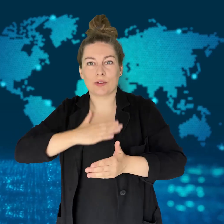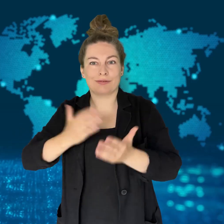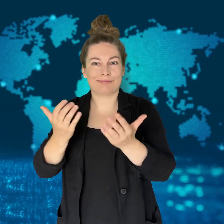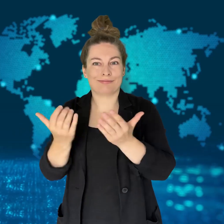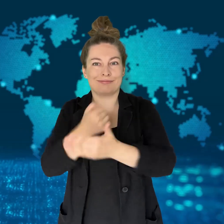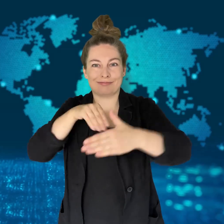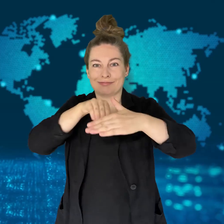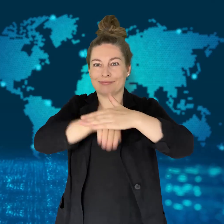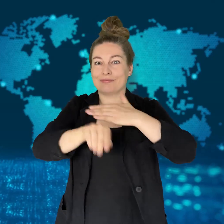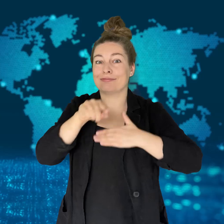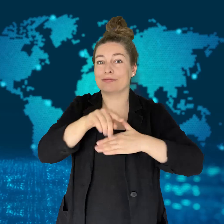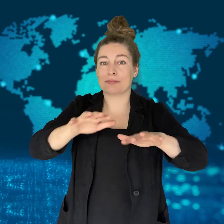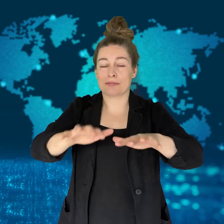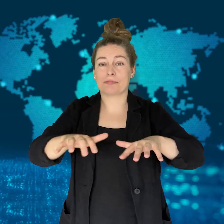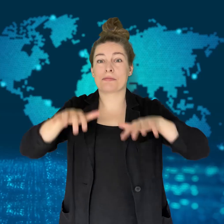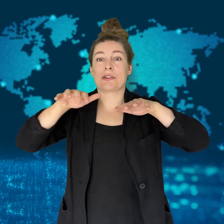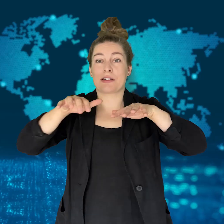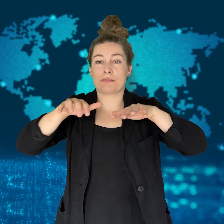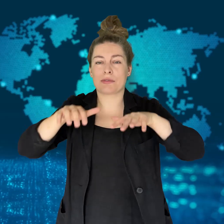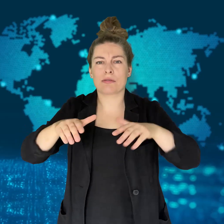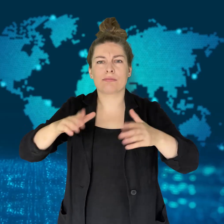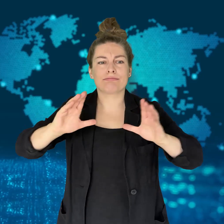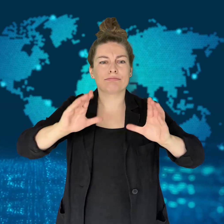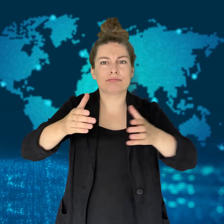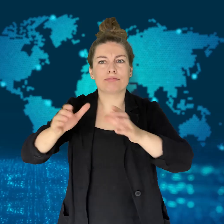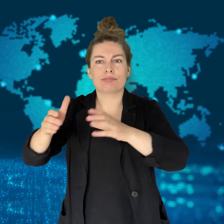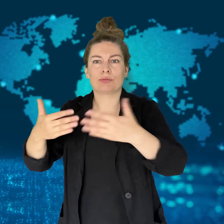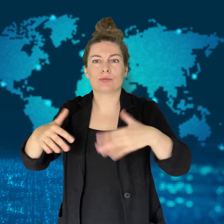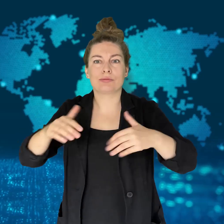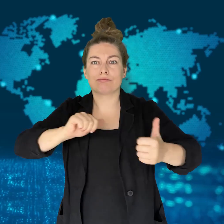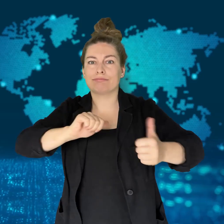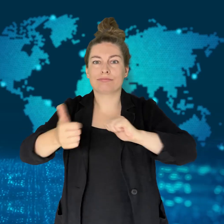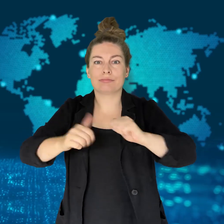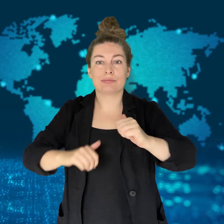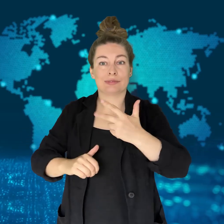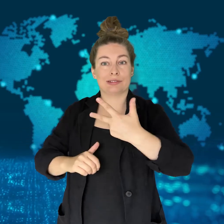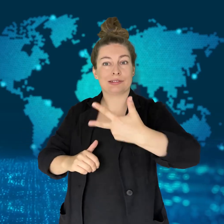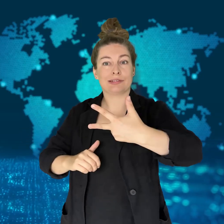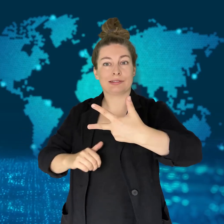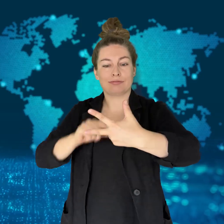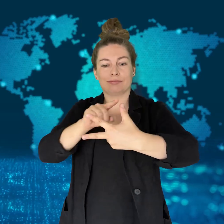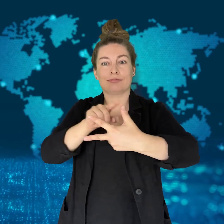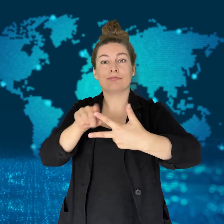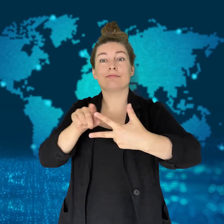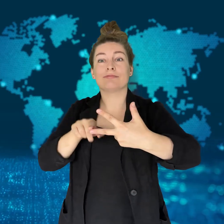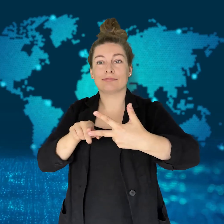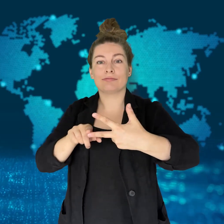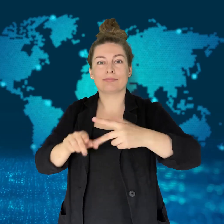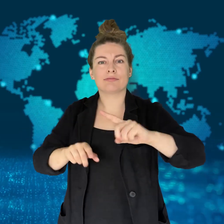Parliament are being contested during the snap election.